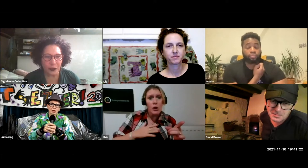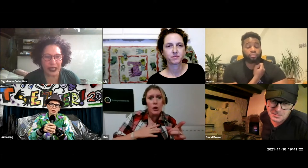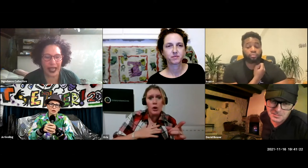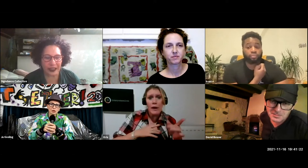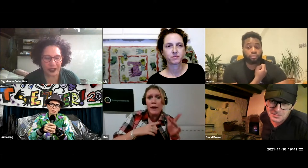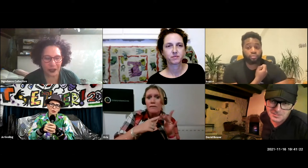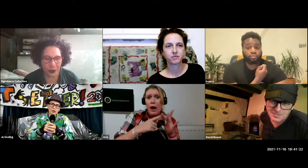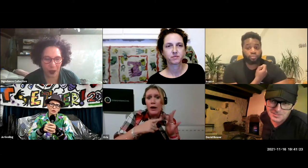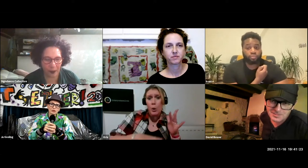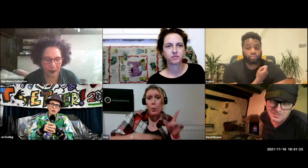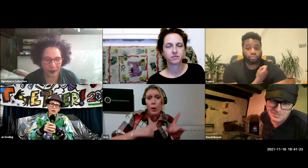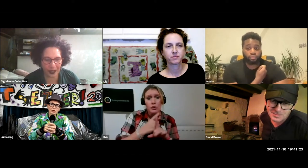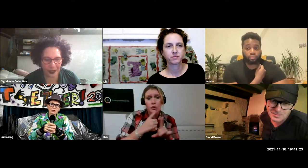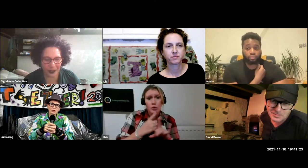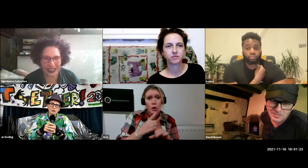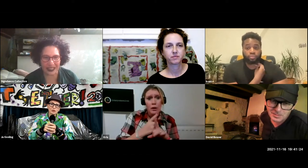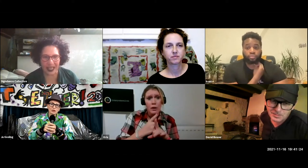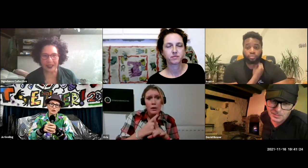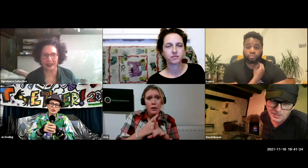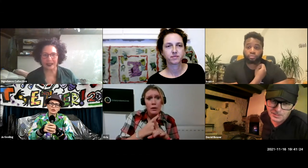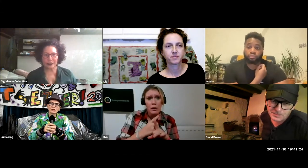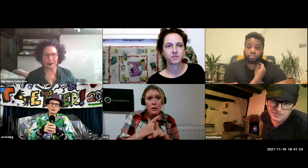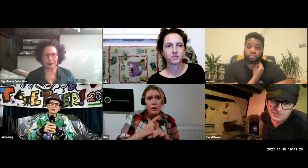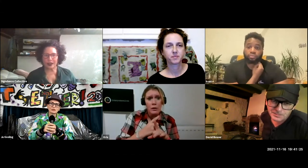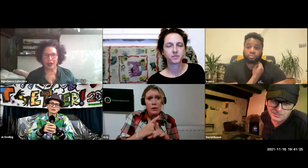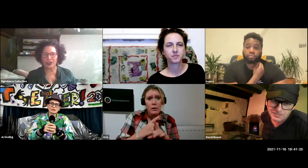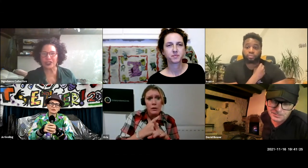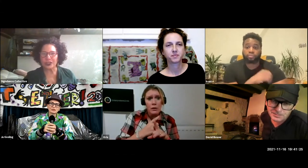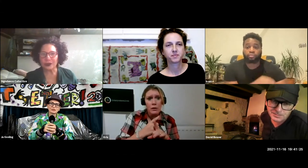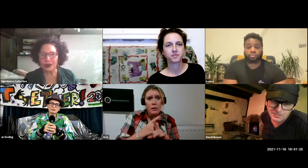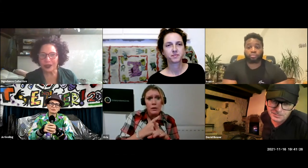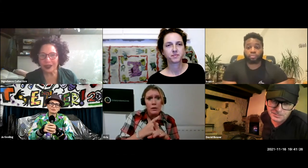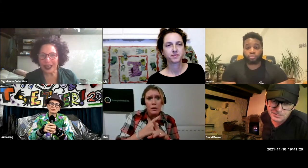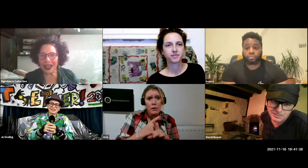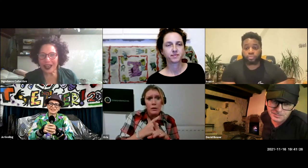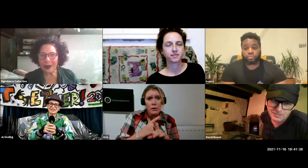put your mic on and say a few words.